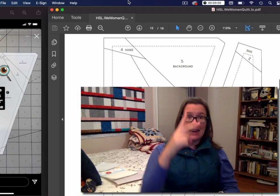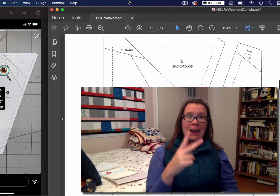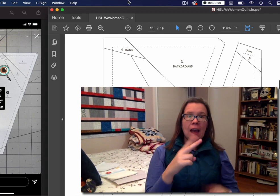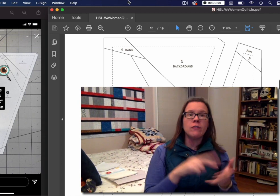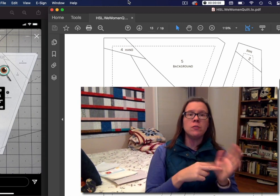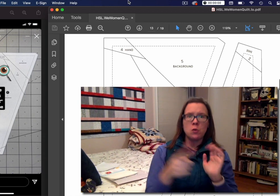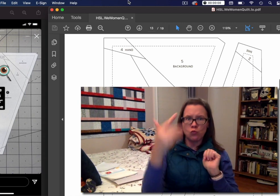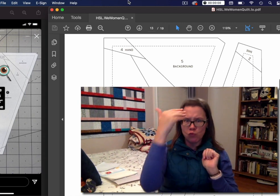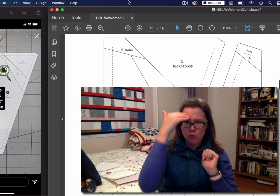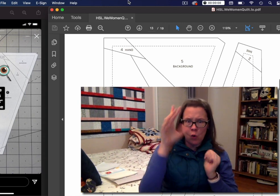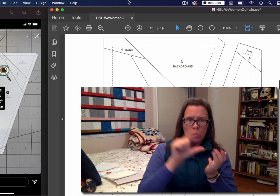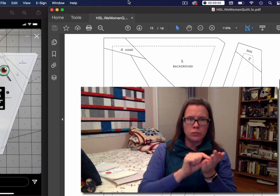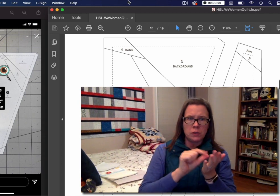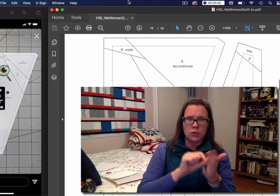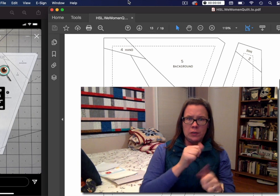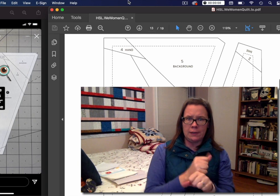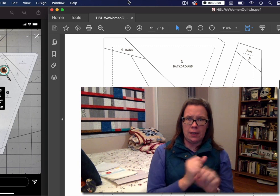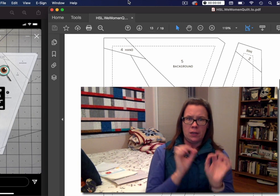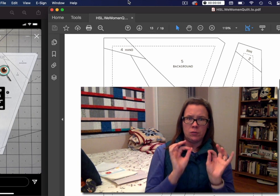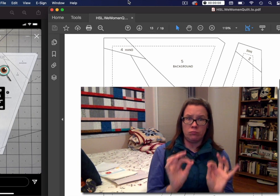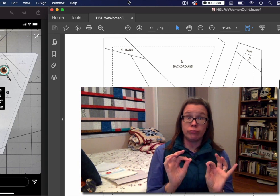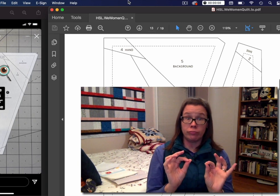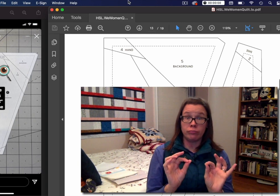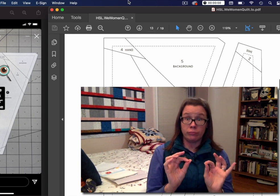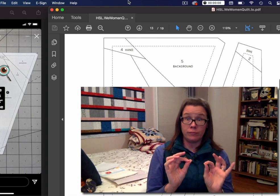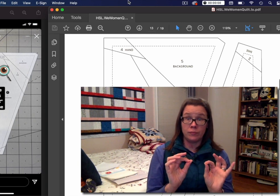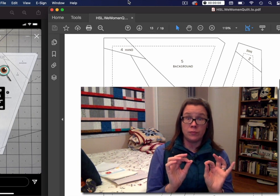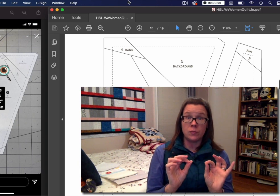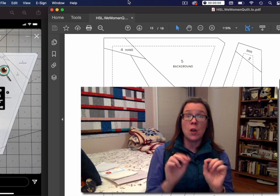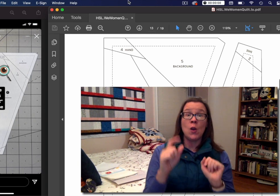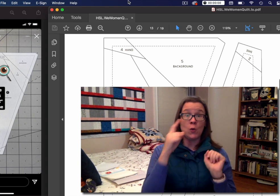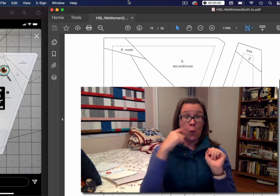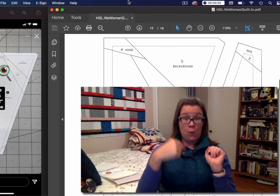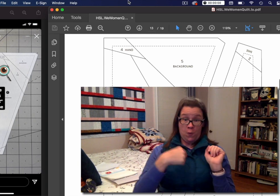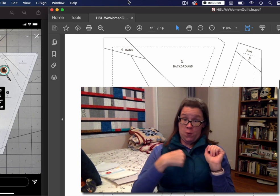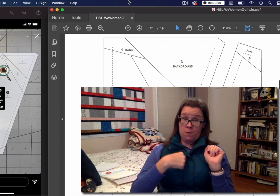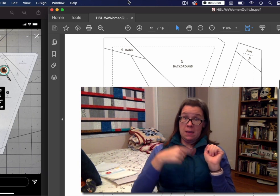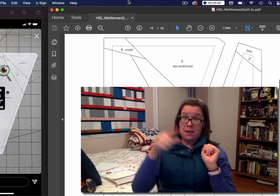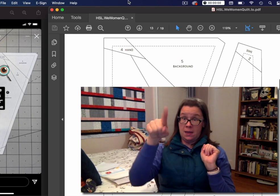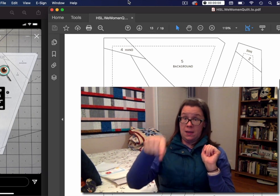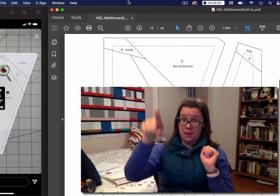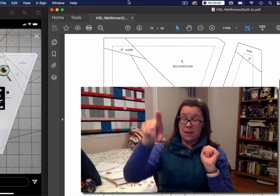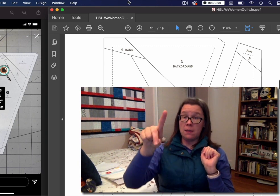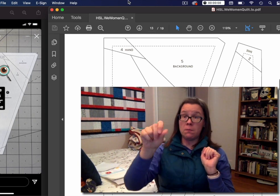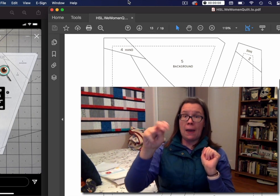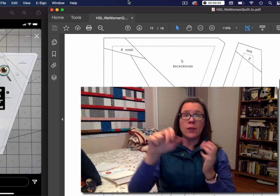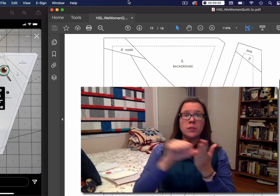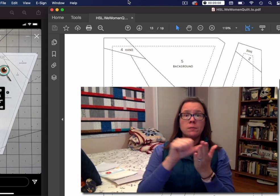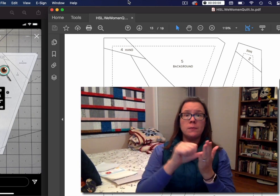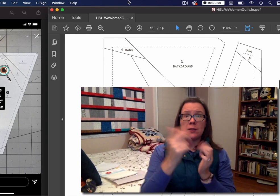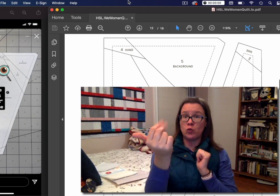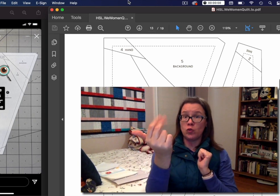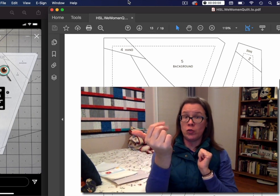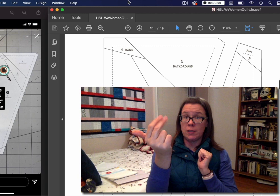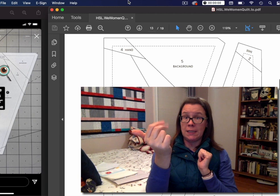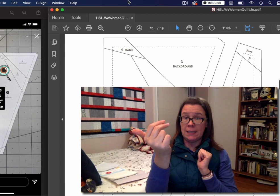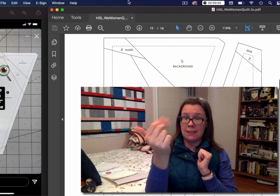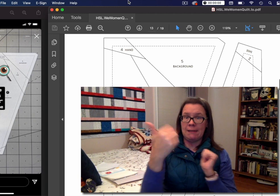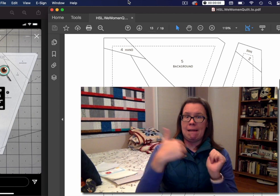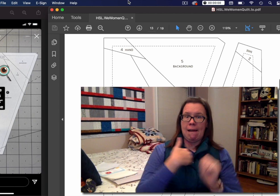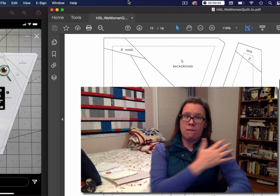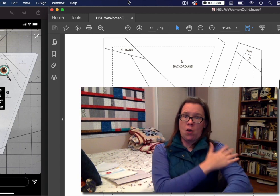also check the length or the height of the side of the piece that has the arm.